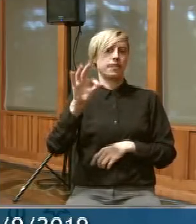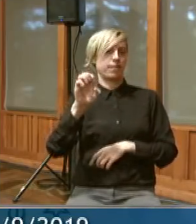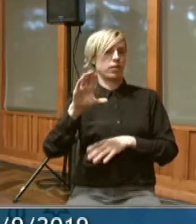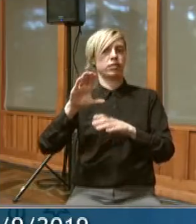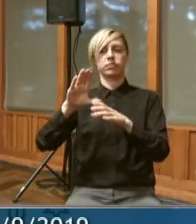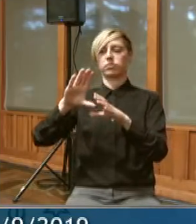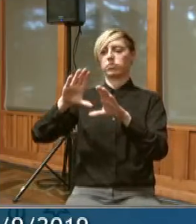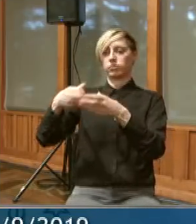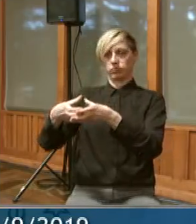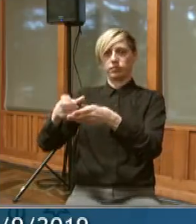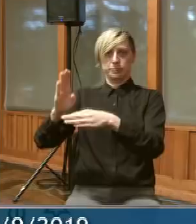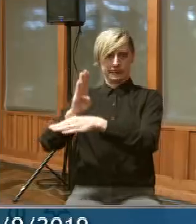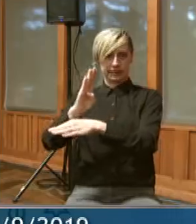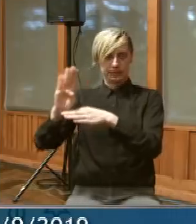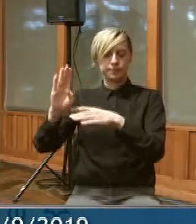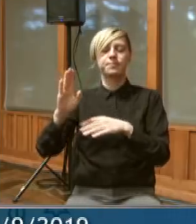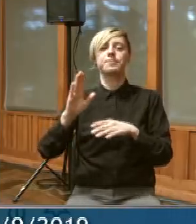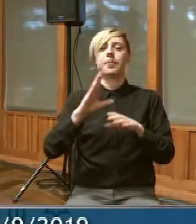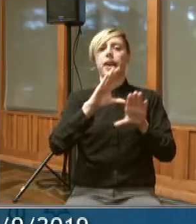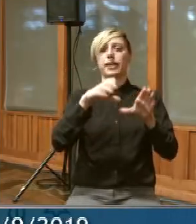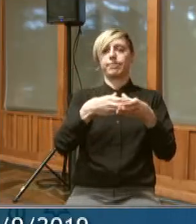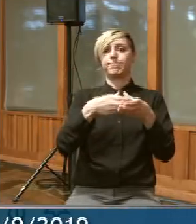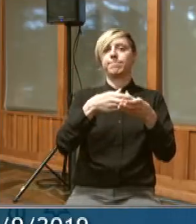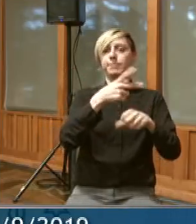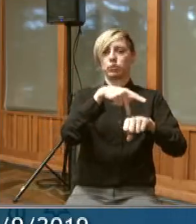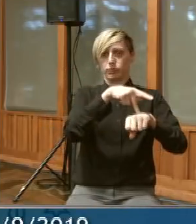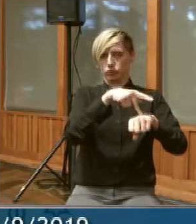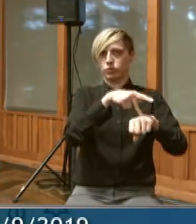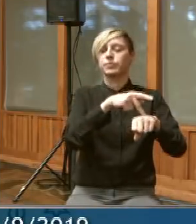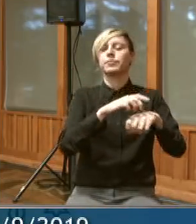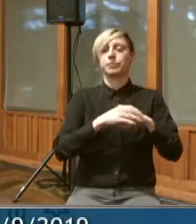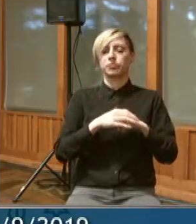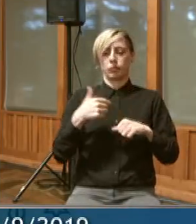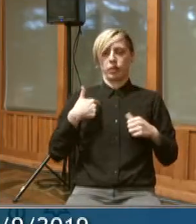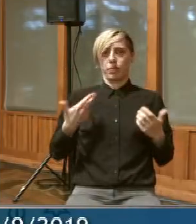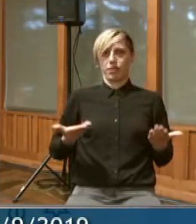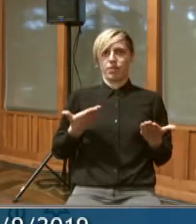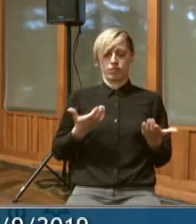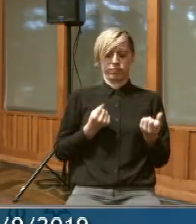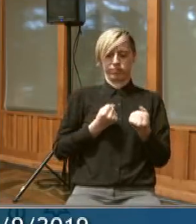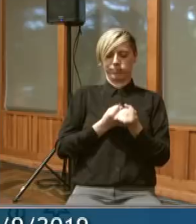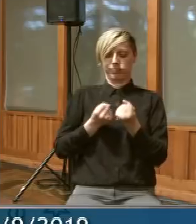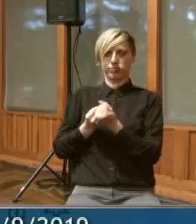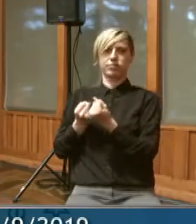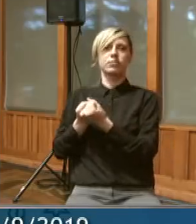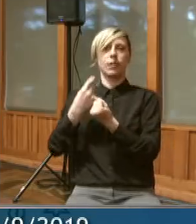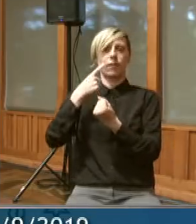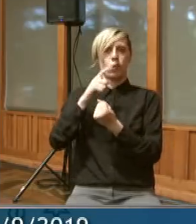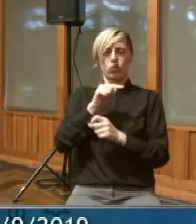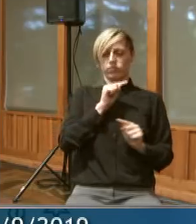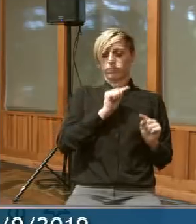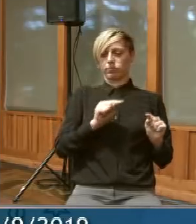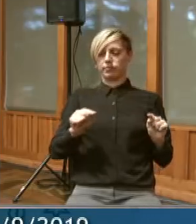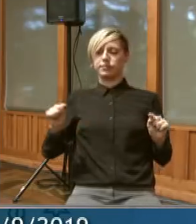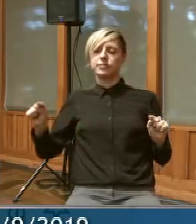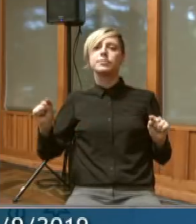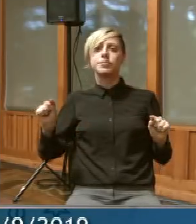BEHALF OF PS. [AUDIO NOT UNDERSTANDABLE] PORTLAND AREA BUSINESS ASSOCIATION, ASIAN PACIFIC CHAMBER OF COMMENCER AND PHILIPPINE AMERICAN CHAMBER OF